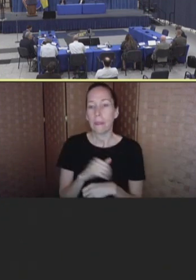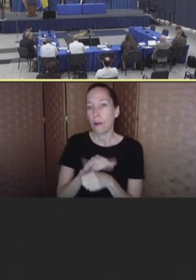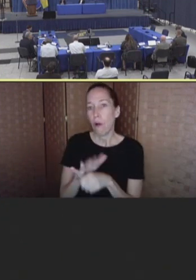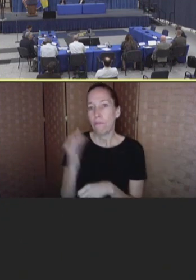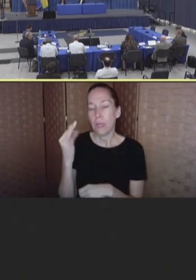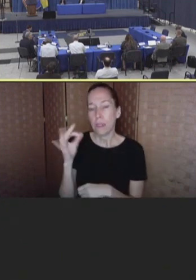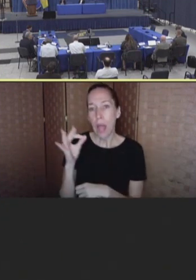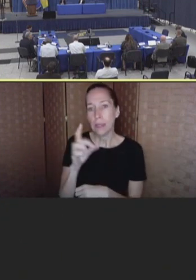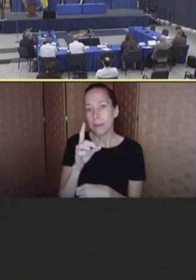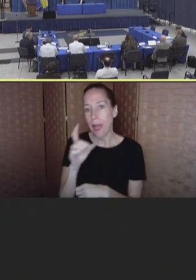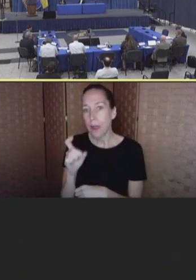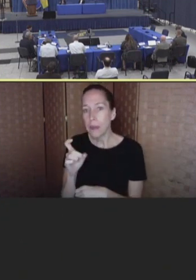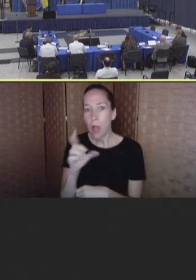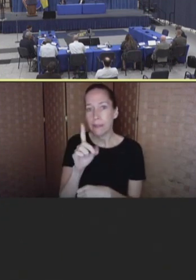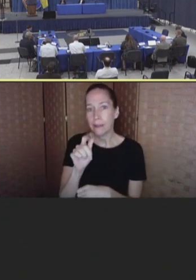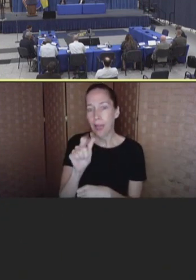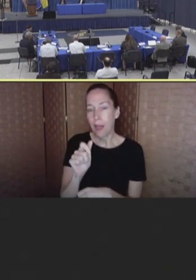it was to try to collate all that.